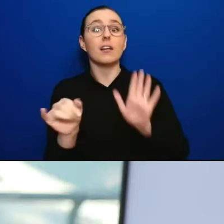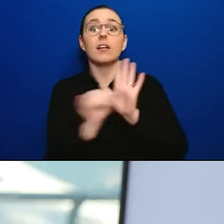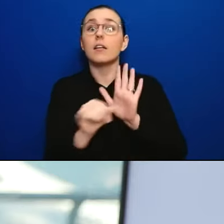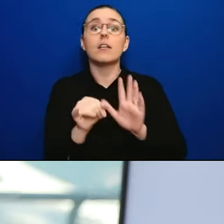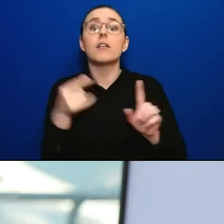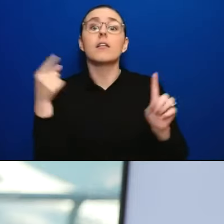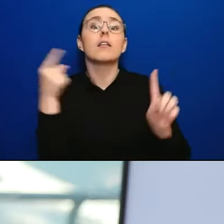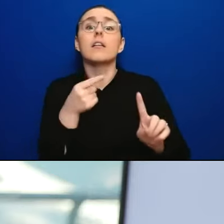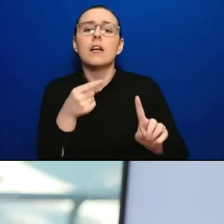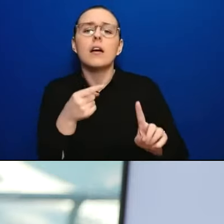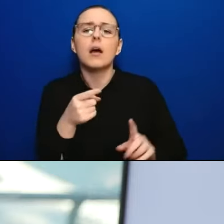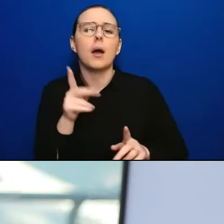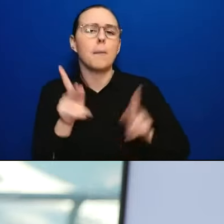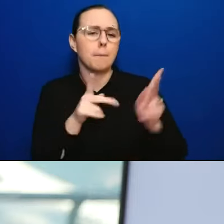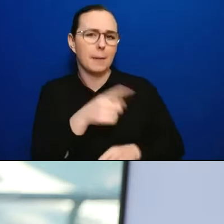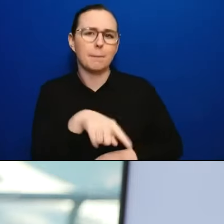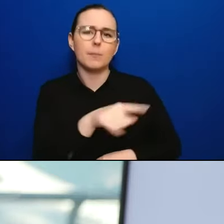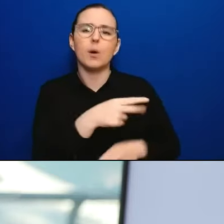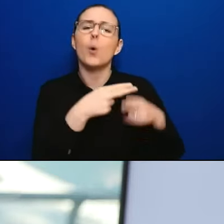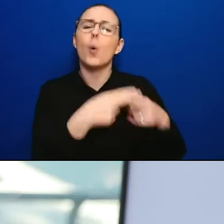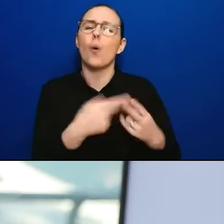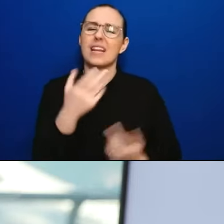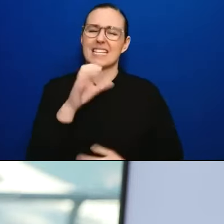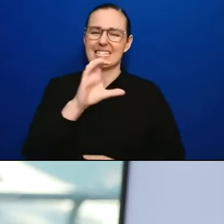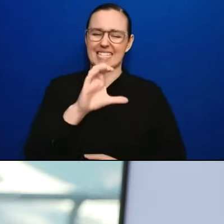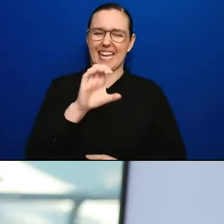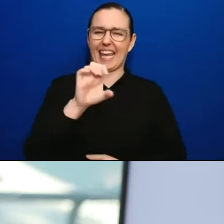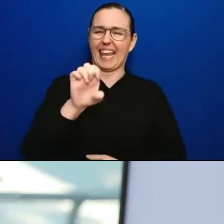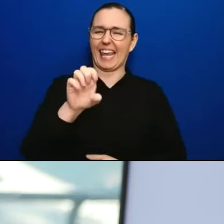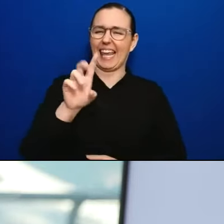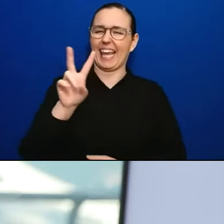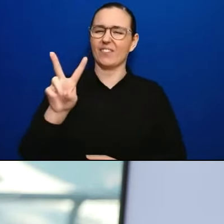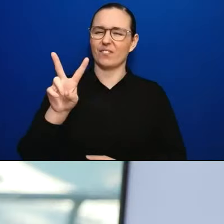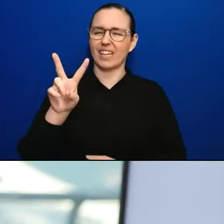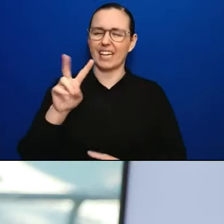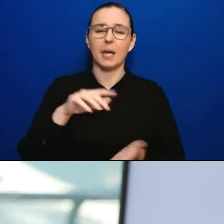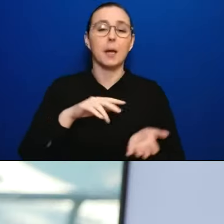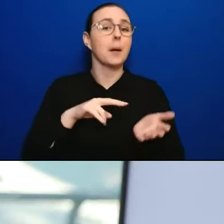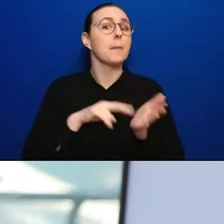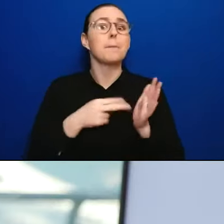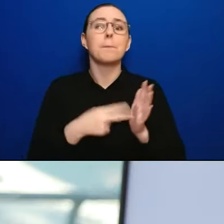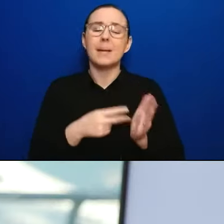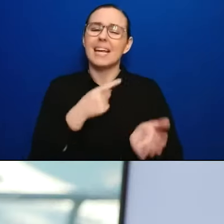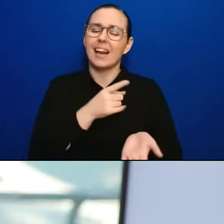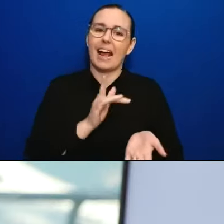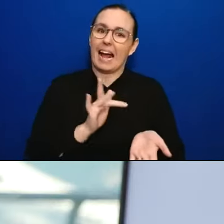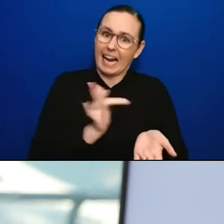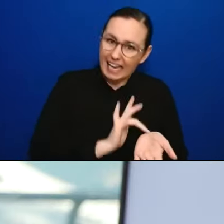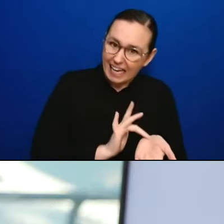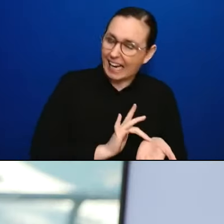care. And we've identified that it is essentially the people who are